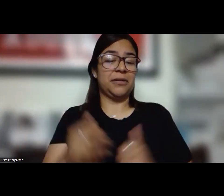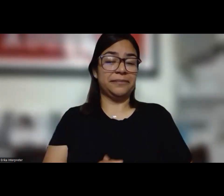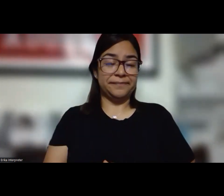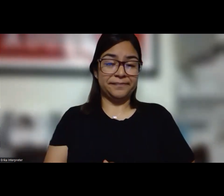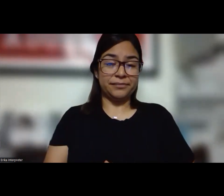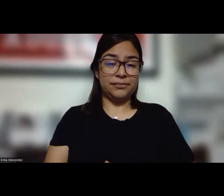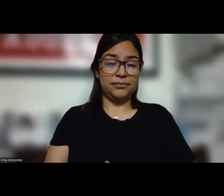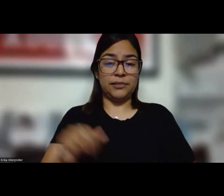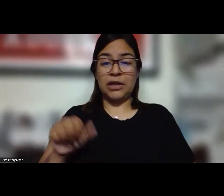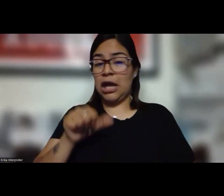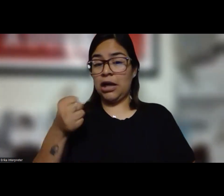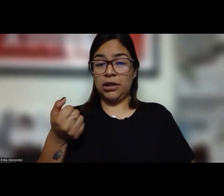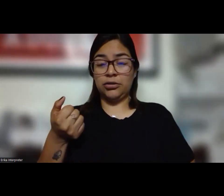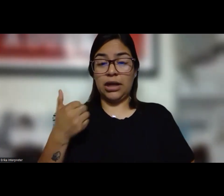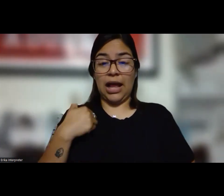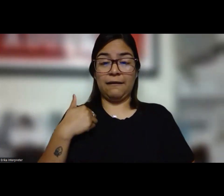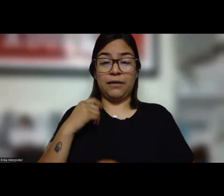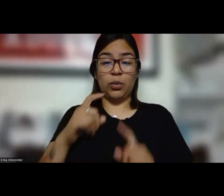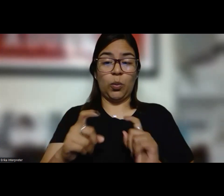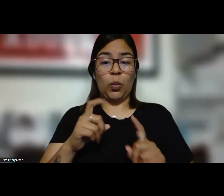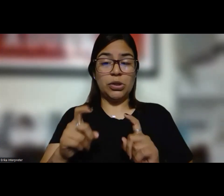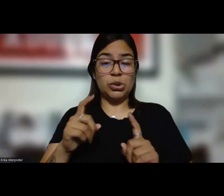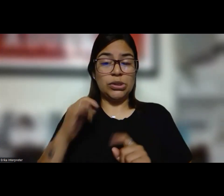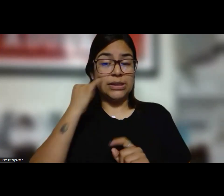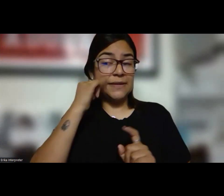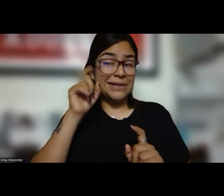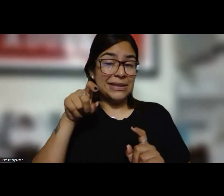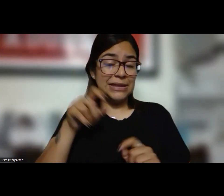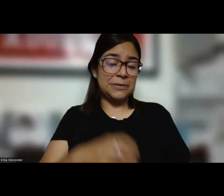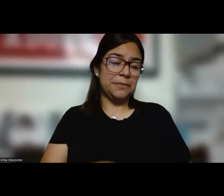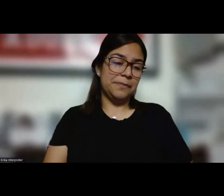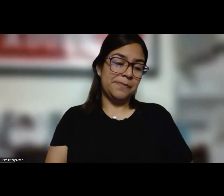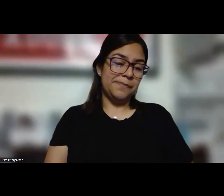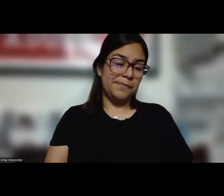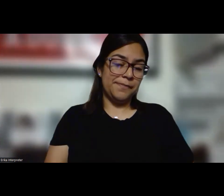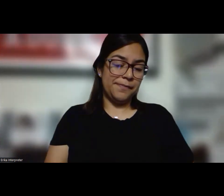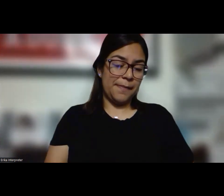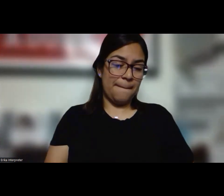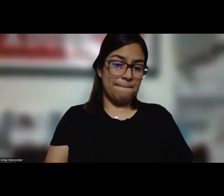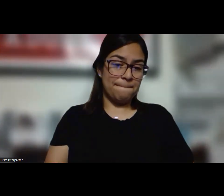anybody has any questions I will leave that open for folks to give them a second actually I have a